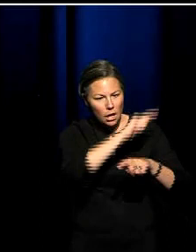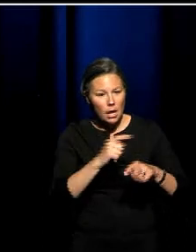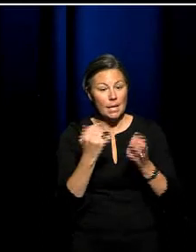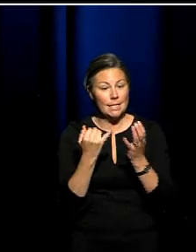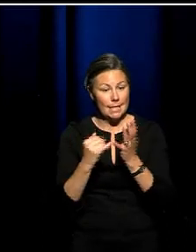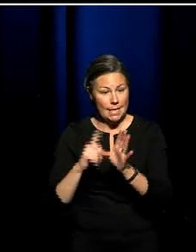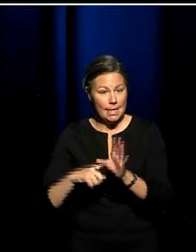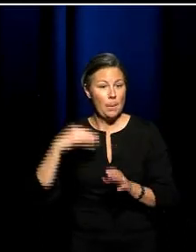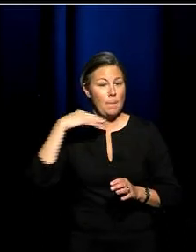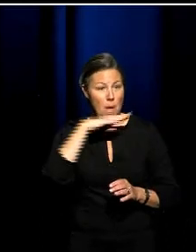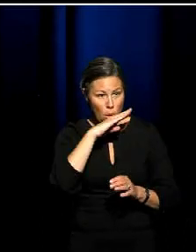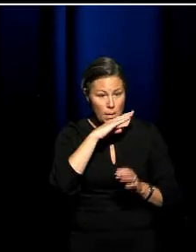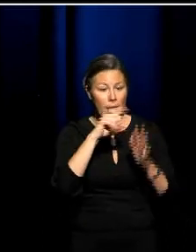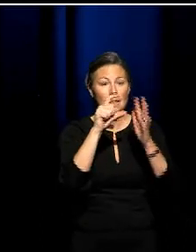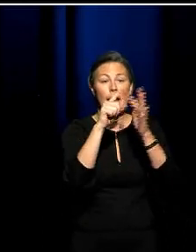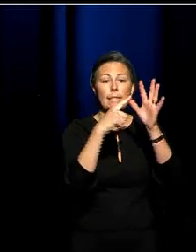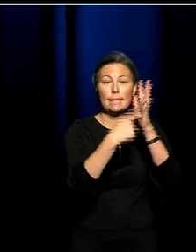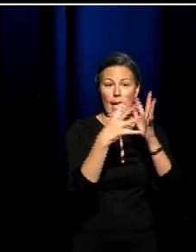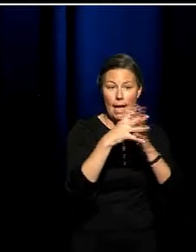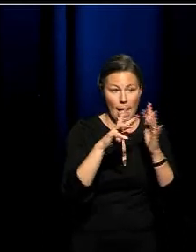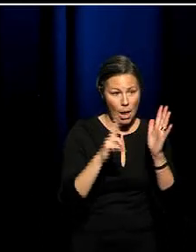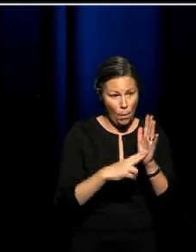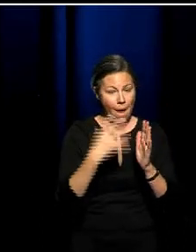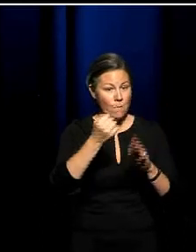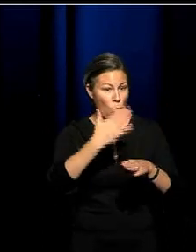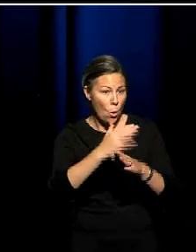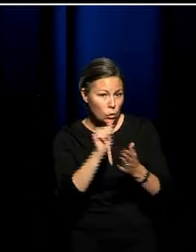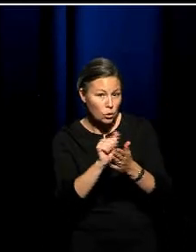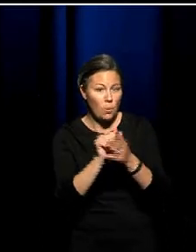available on the website. The first Community Forum was successfully held in